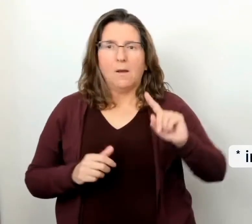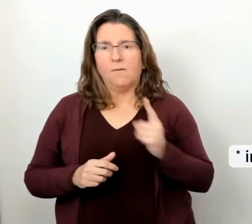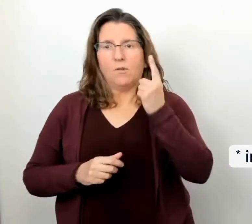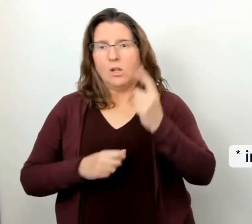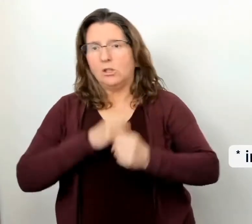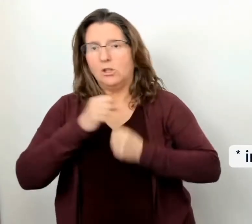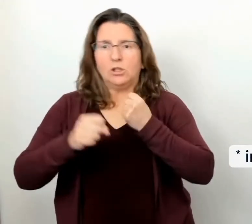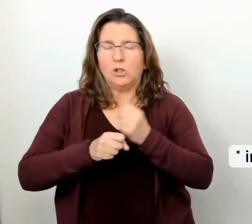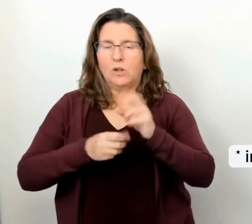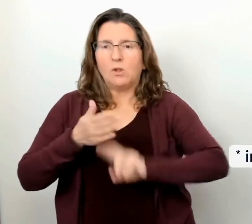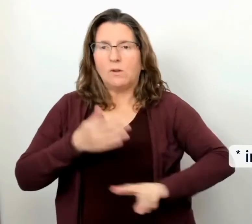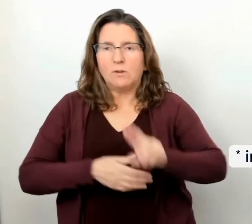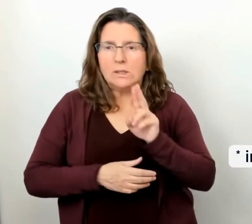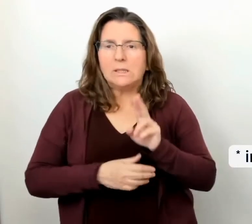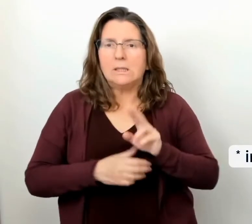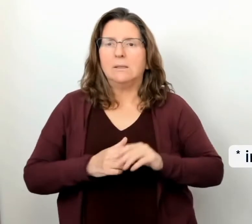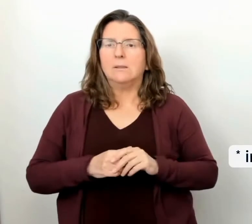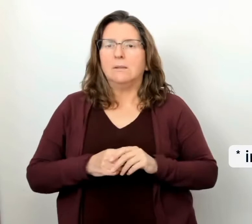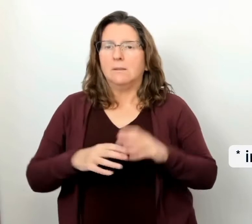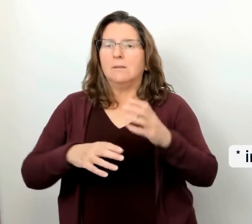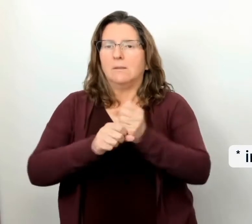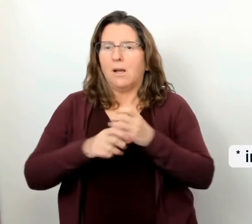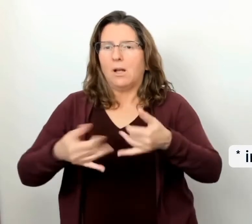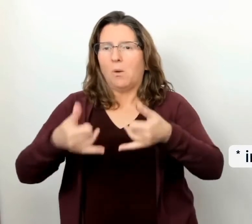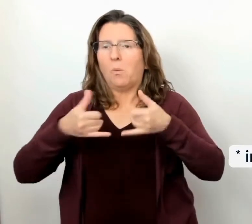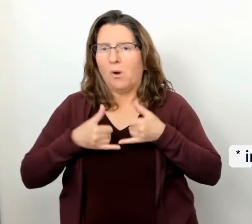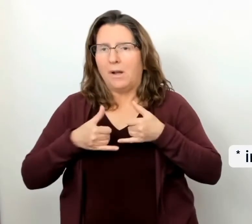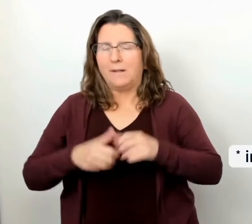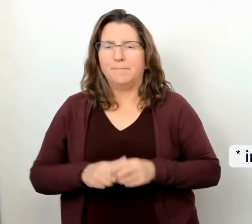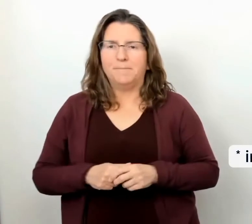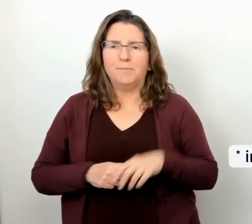In my first year of university I was awarded